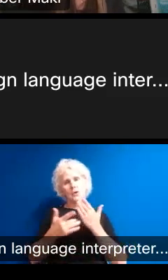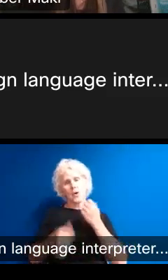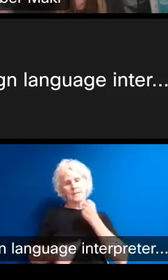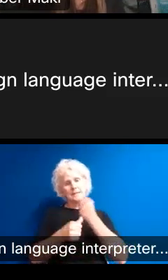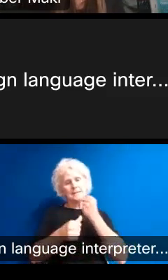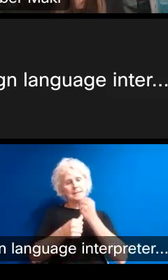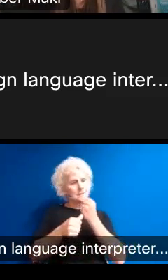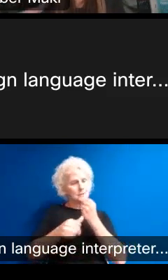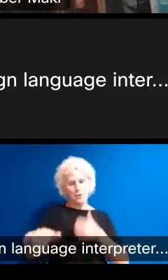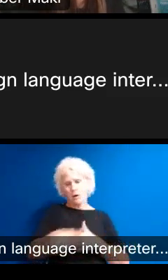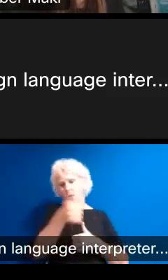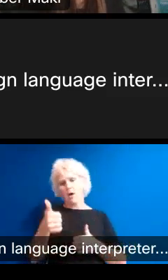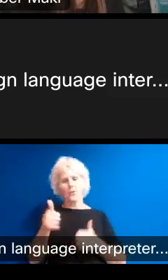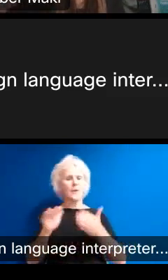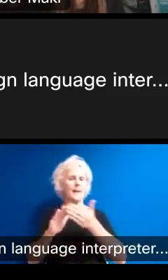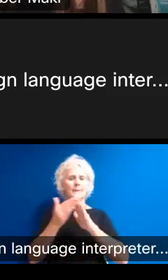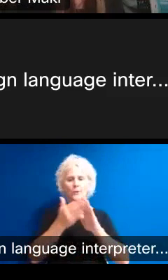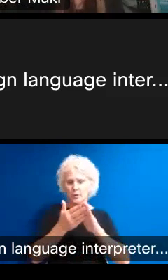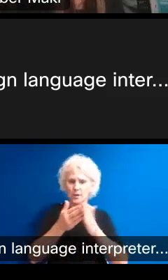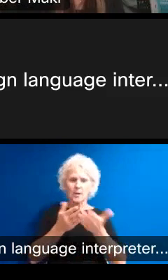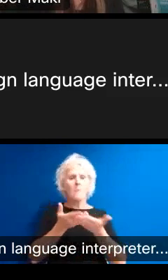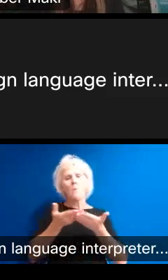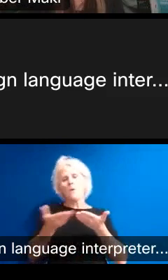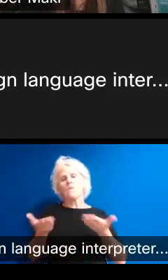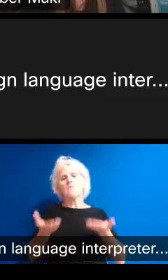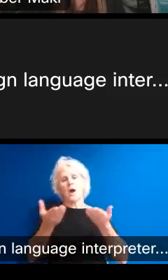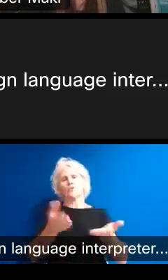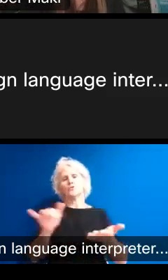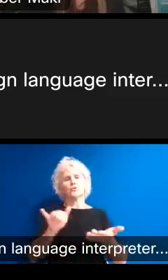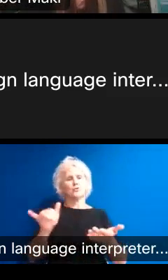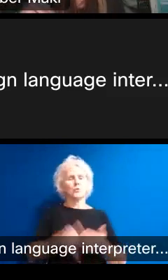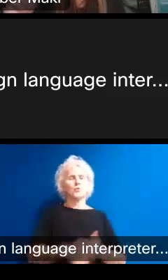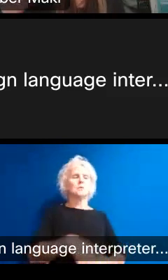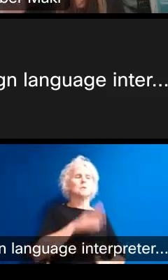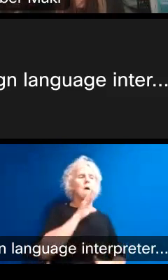providers, and I'll talk more about that when we talk about out of home crisis respite.